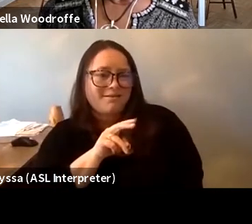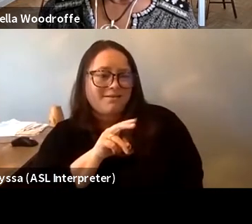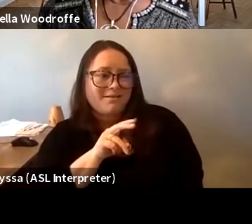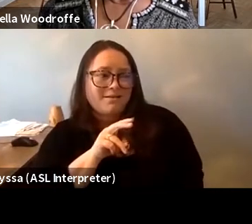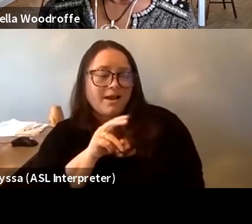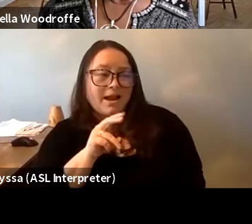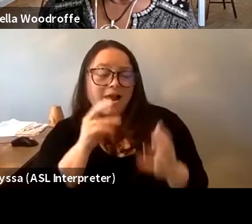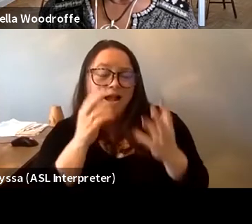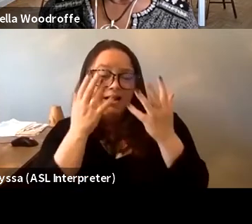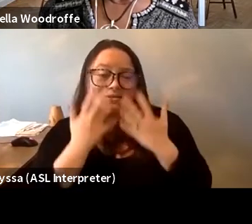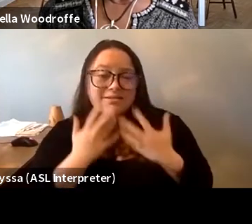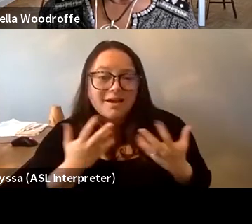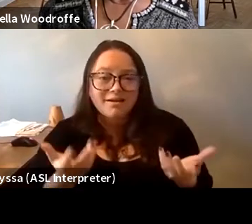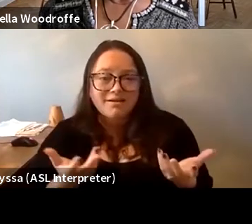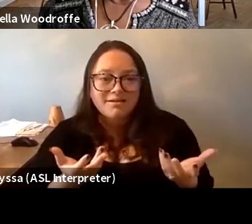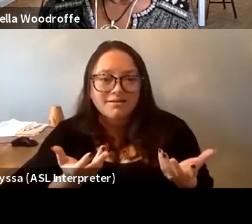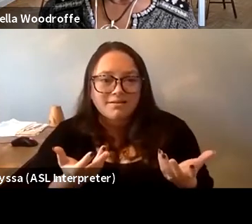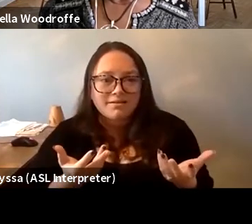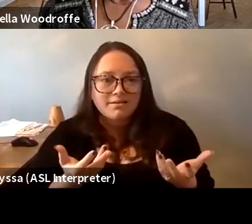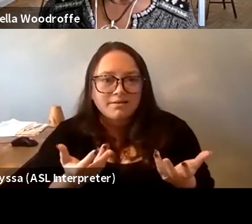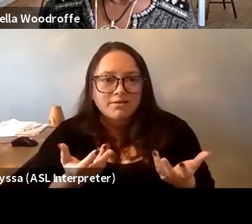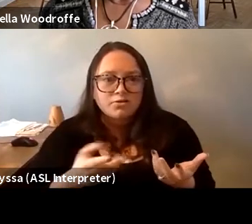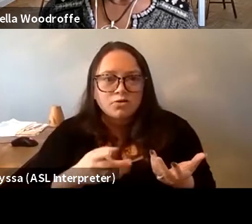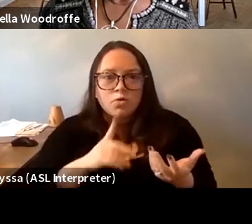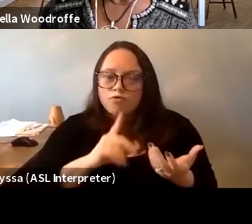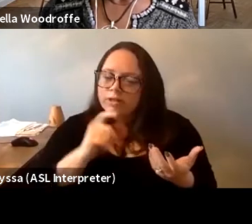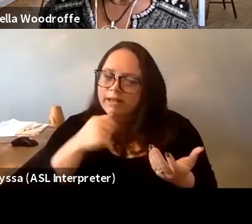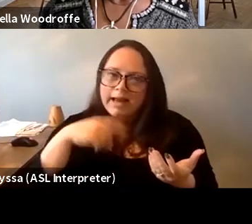So educate my sister in law and my cousins and say, you know,